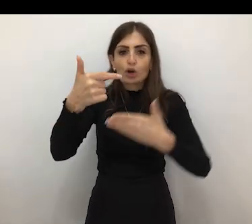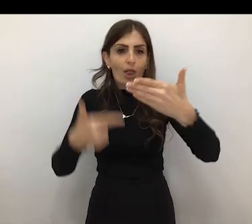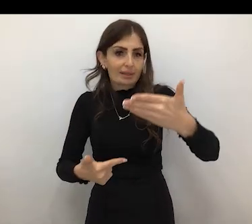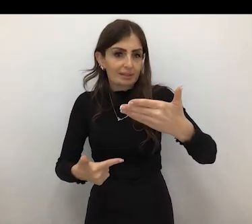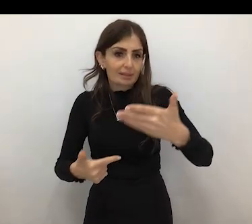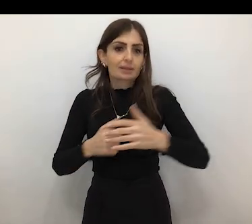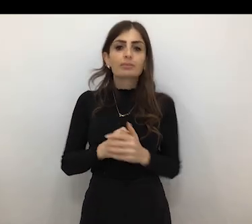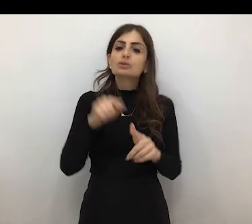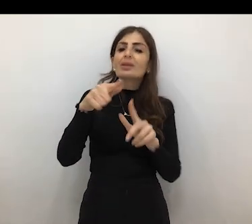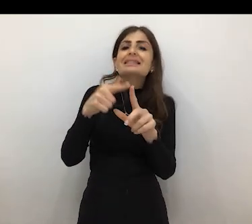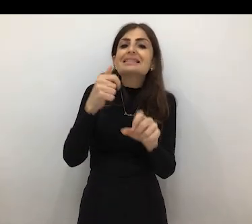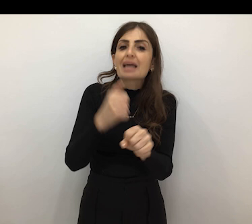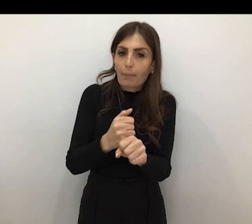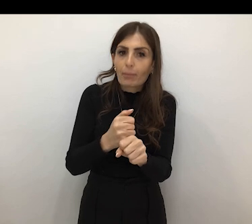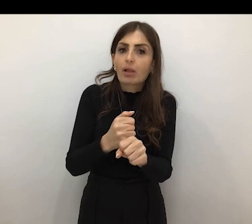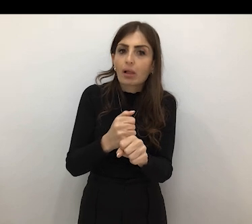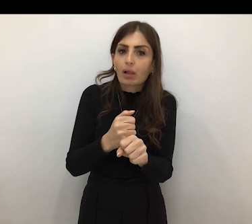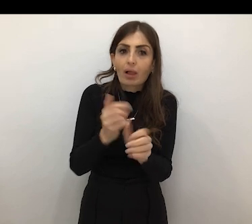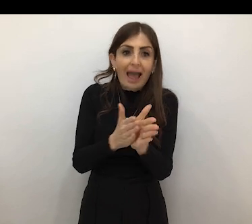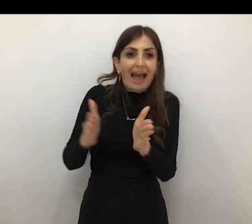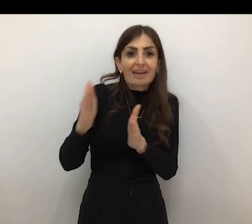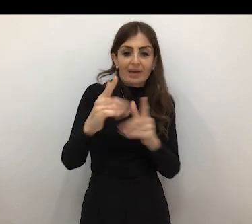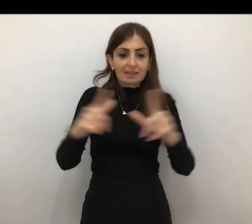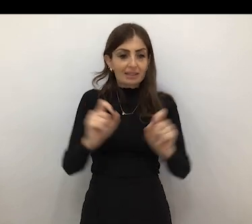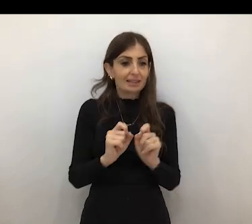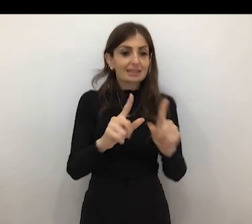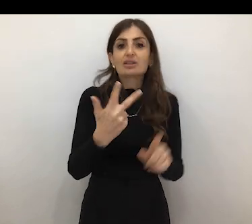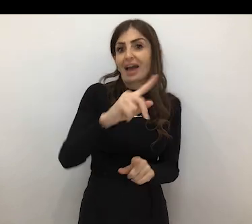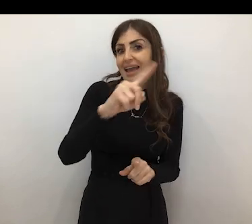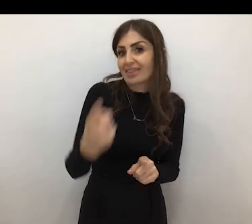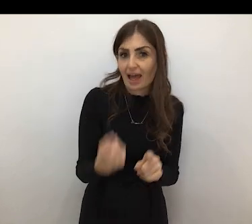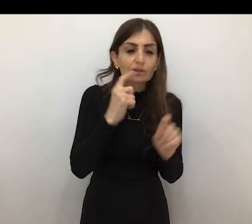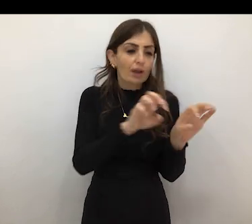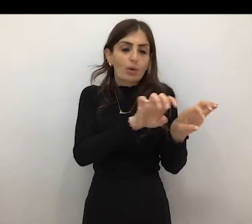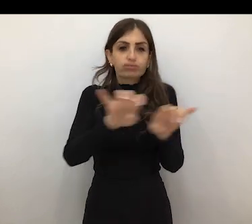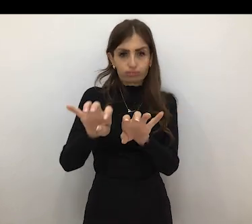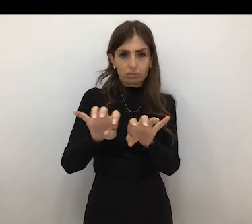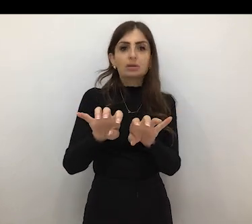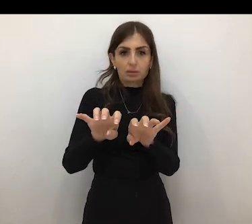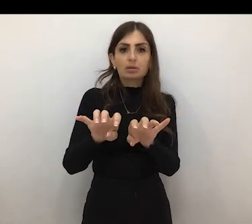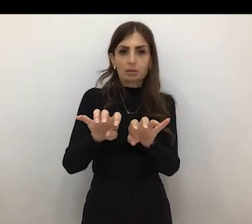not listed. In this example, I have advance ticket sales of $8,000, which I will enter here,